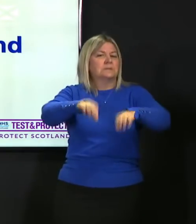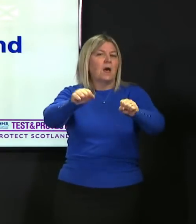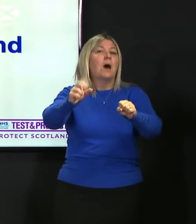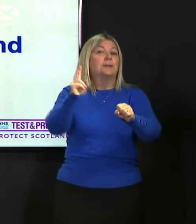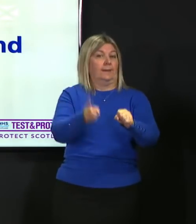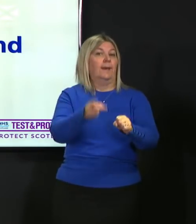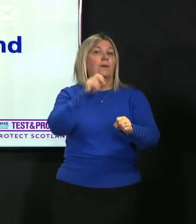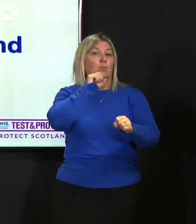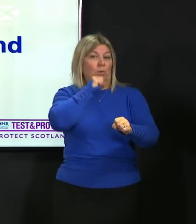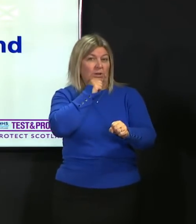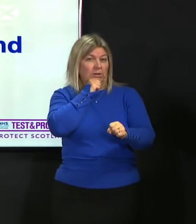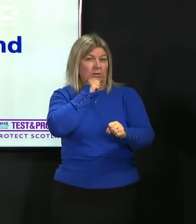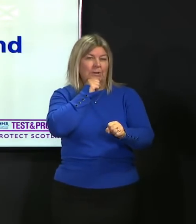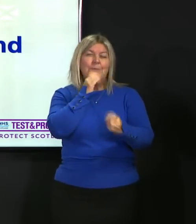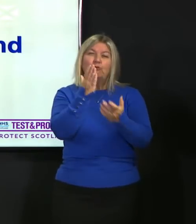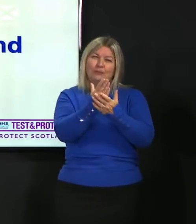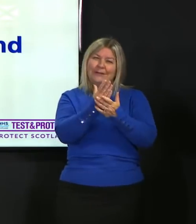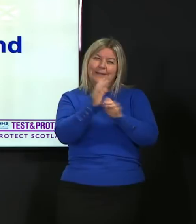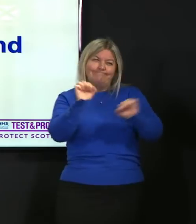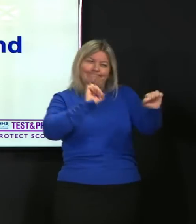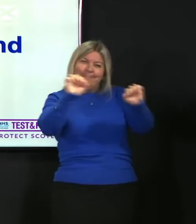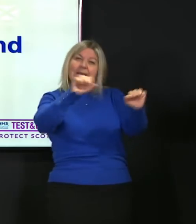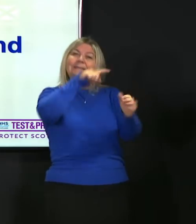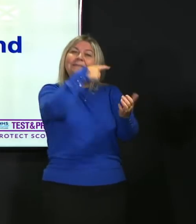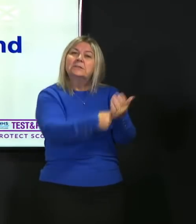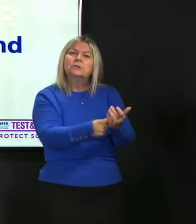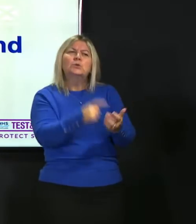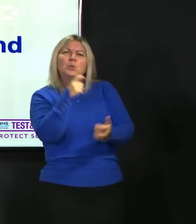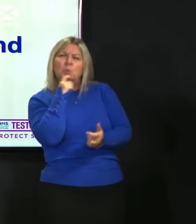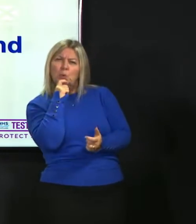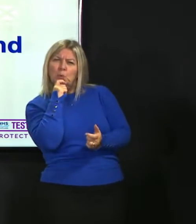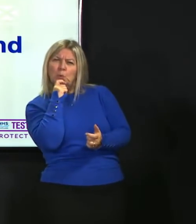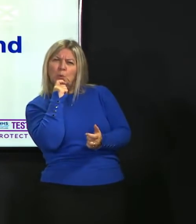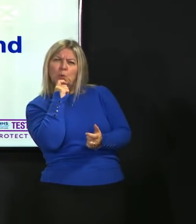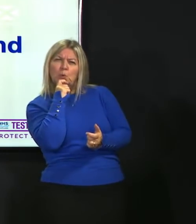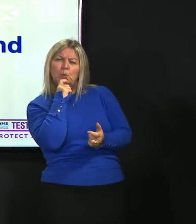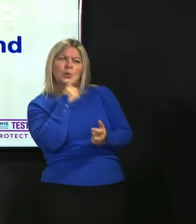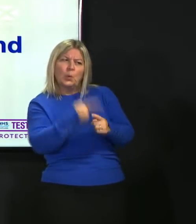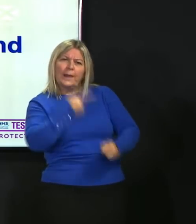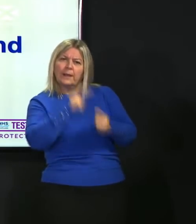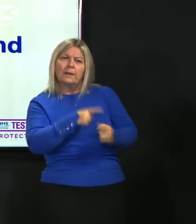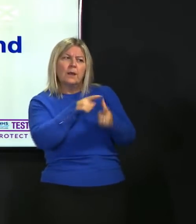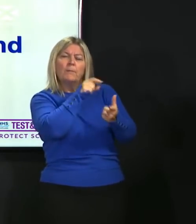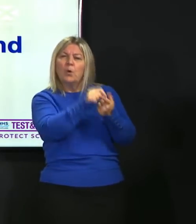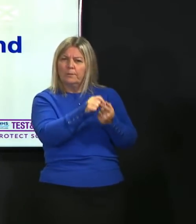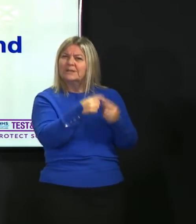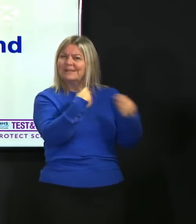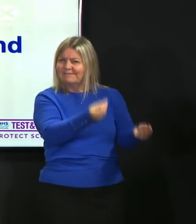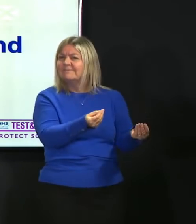reassess which patients need to be seen most urgently. Now many conditions can be looked